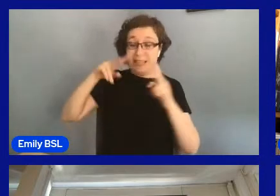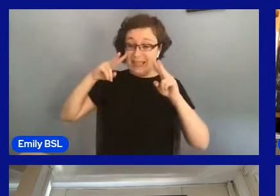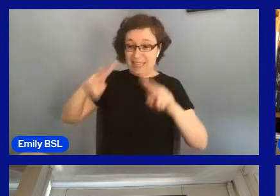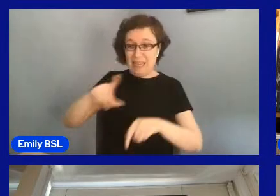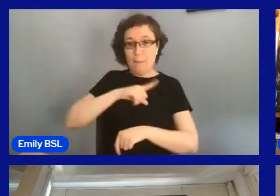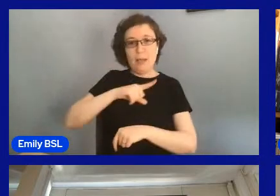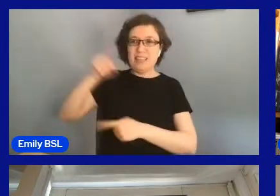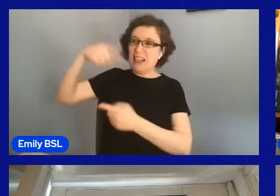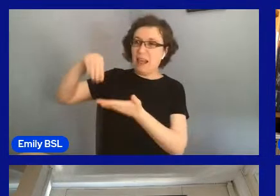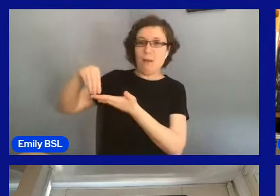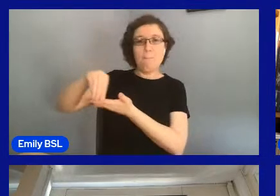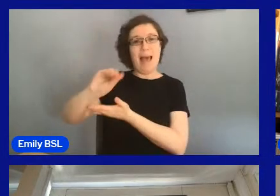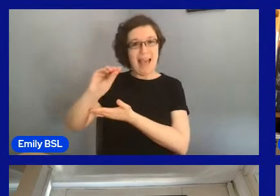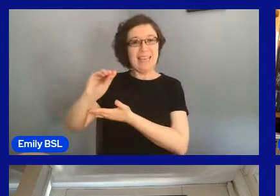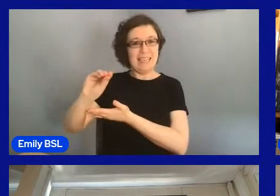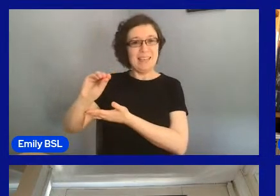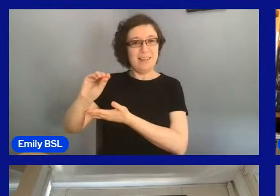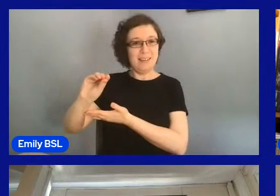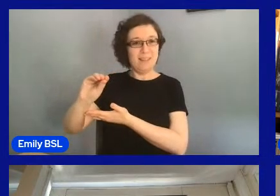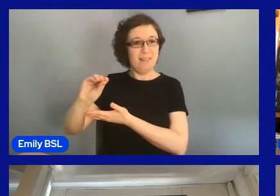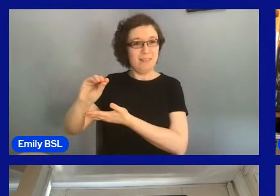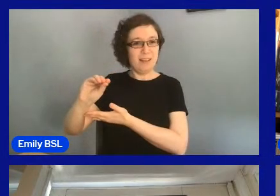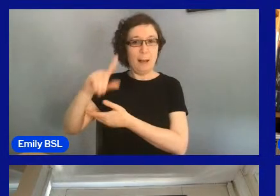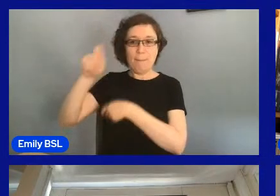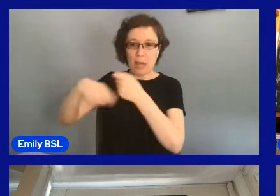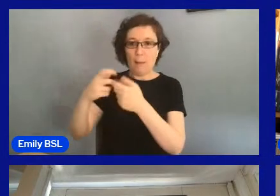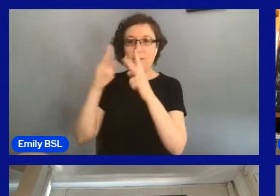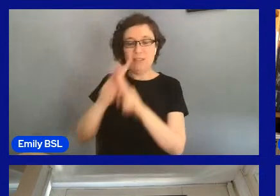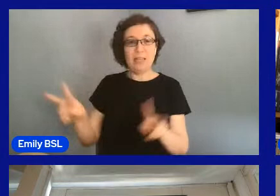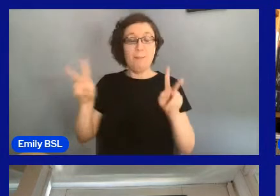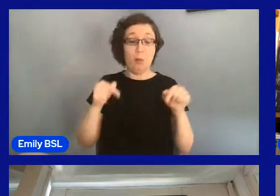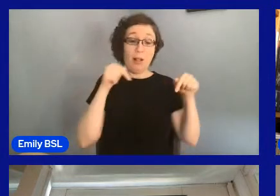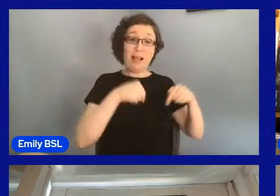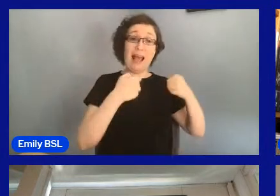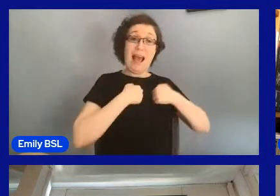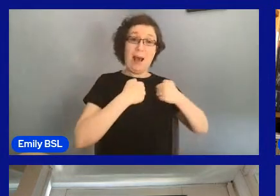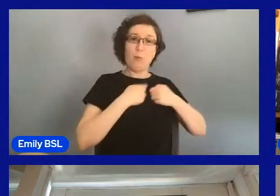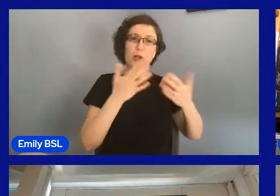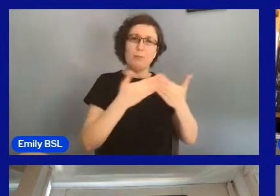one, is a lot more accurate because we are drawn from photography, weaken be as accurate